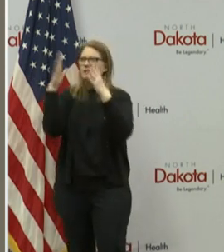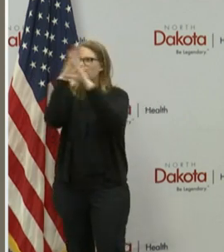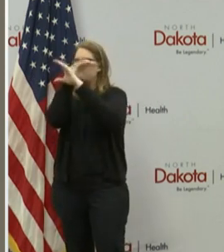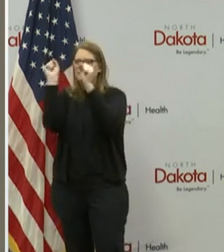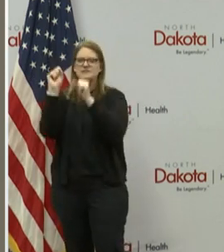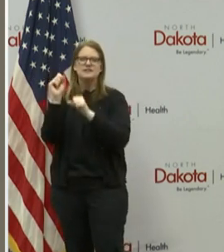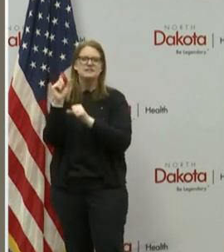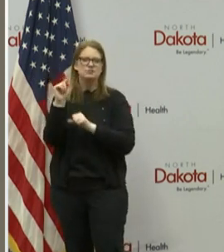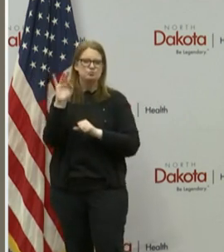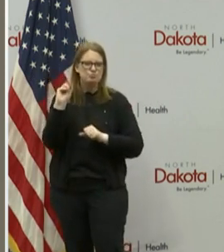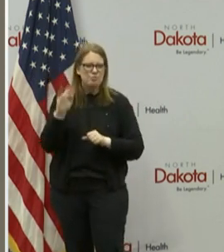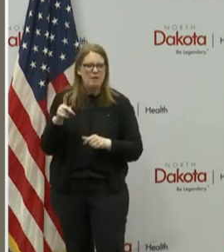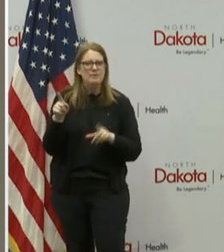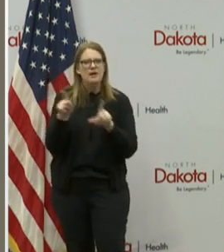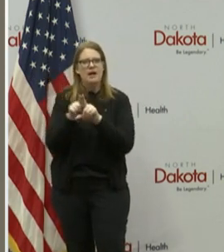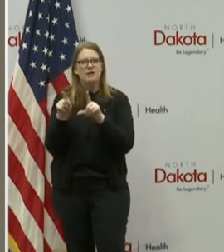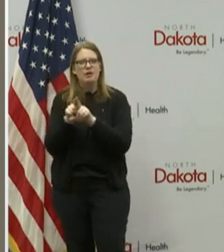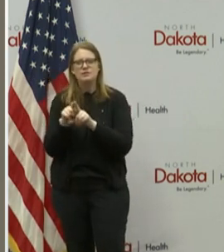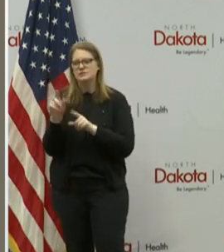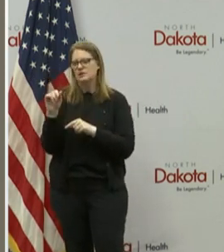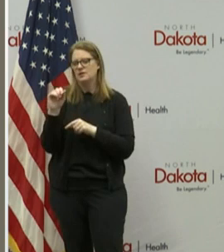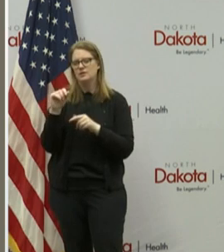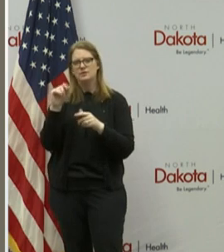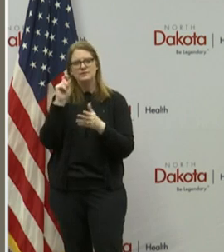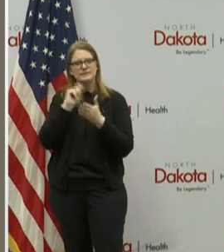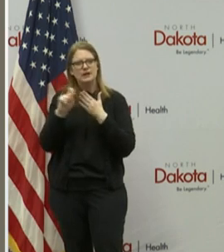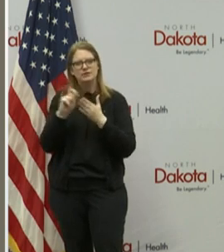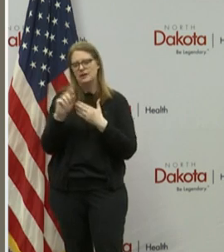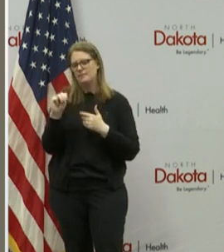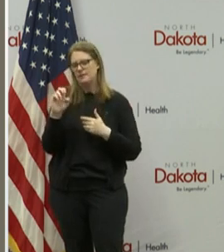TRUMP AND THE TREASURY